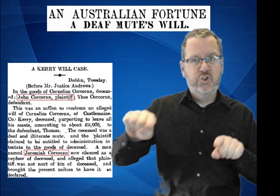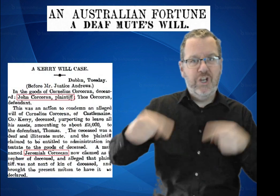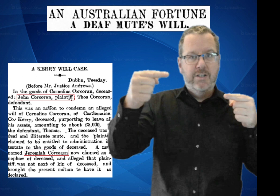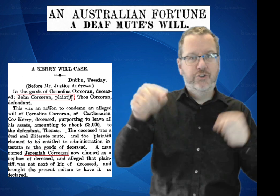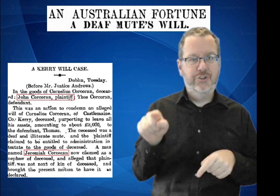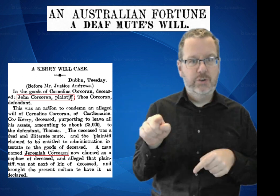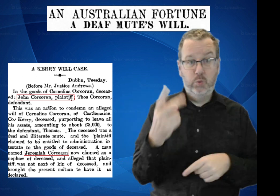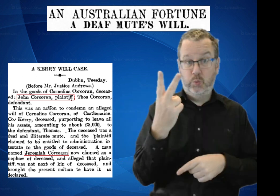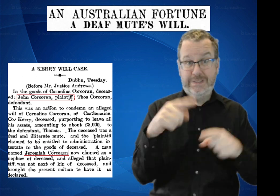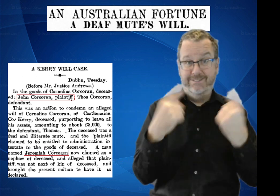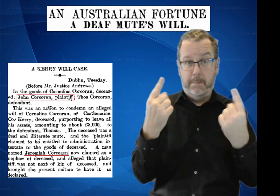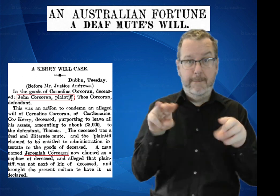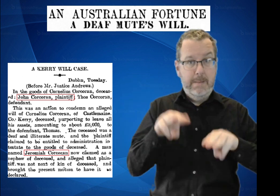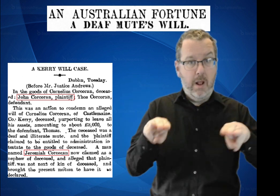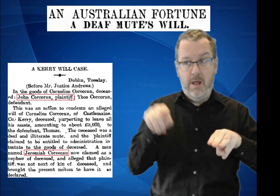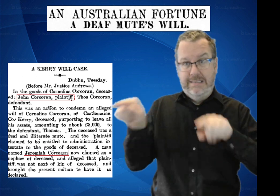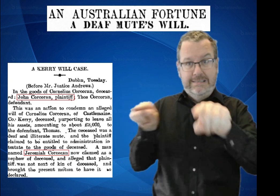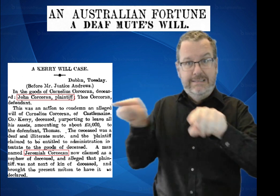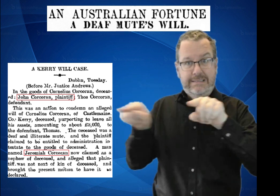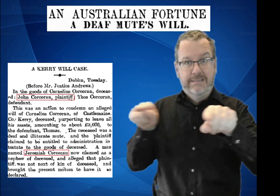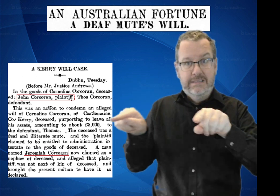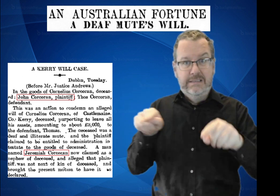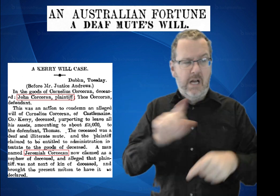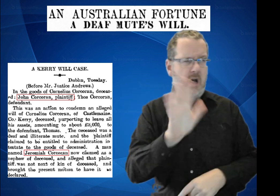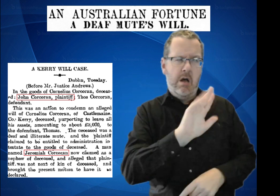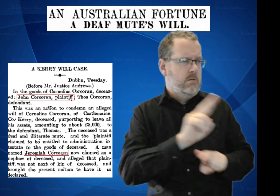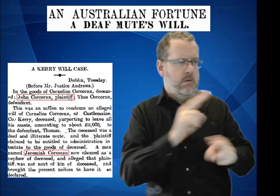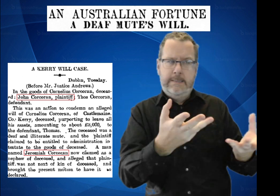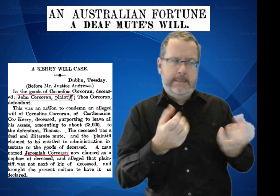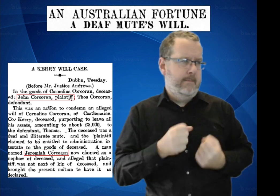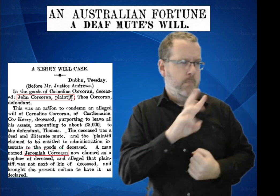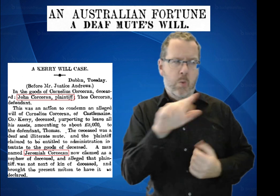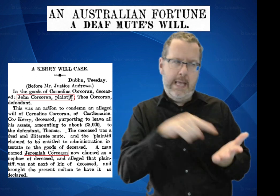in 1909 and through 1910 by two people -